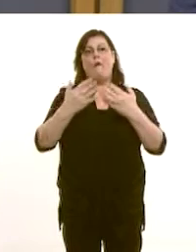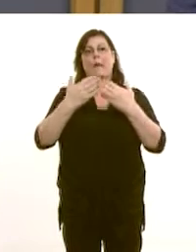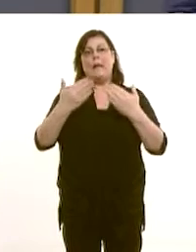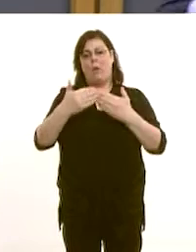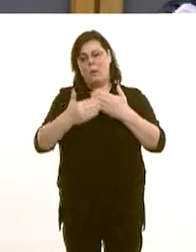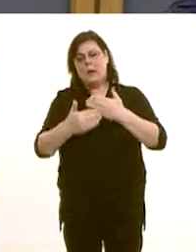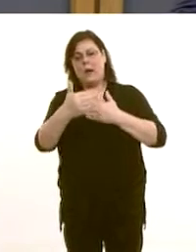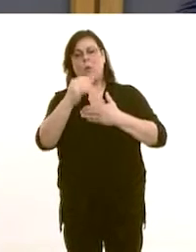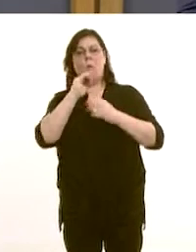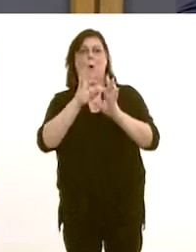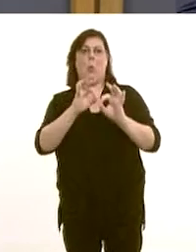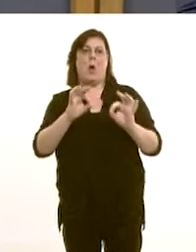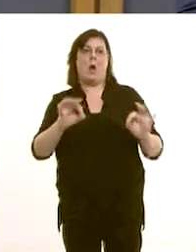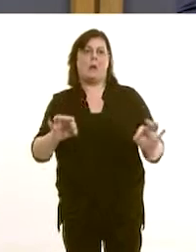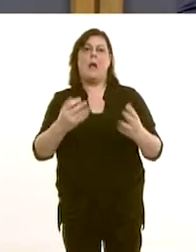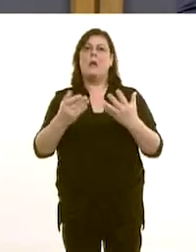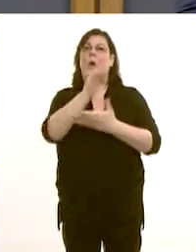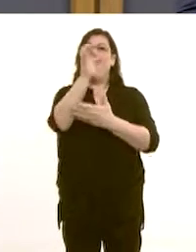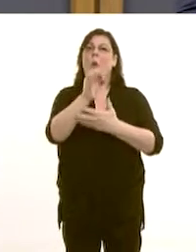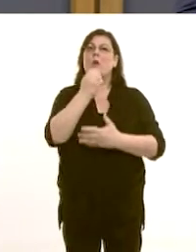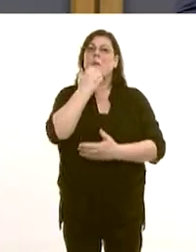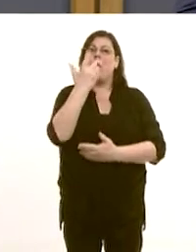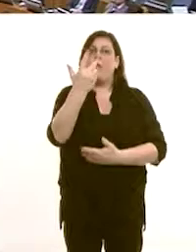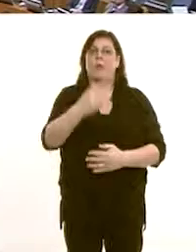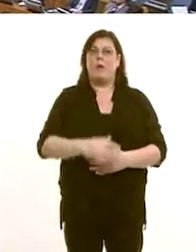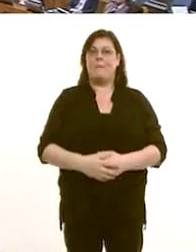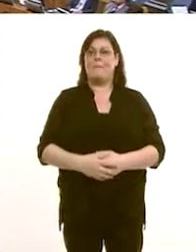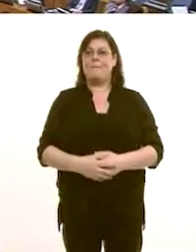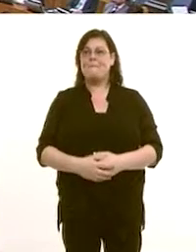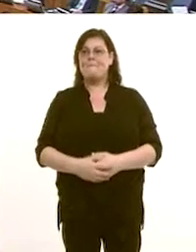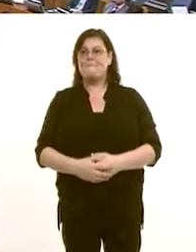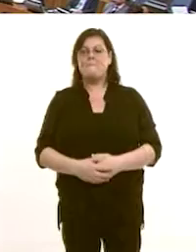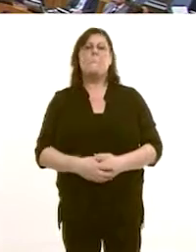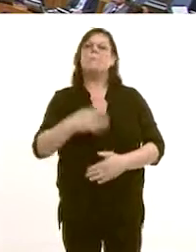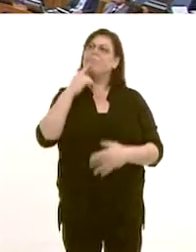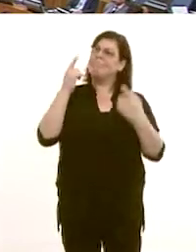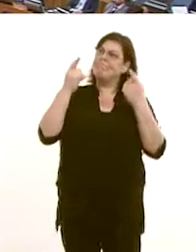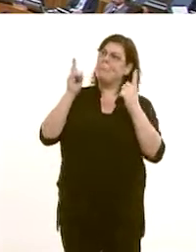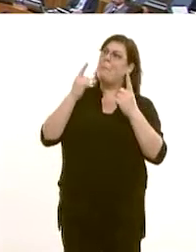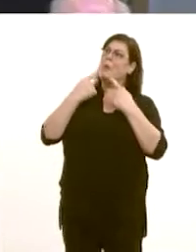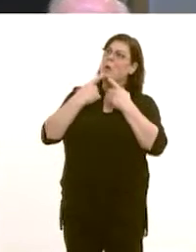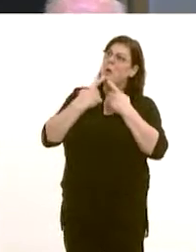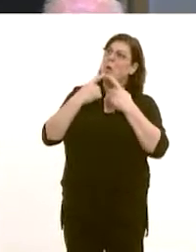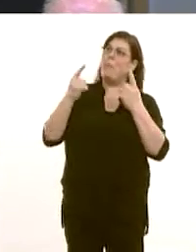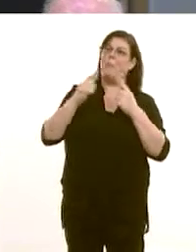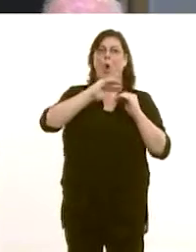we’ll have question 3 from Darren Millar. Darren Millar: 3. Will the First Minister make a statement on support for coastal communities in Wales?